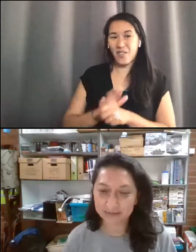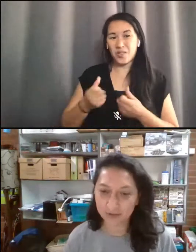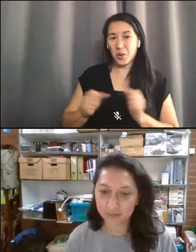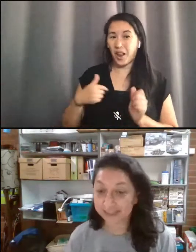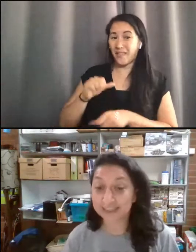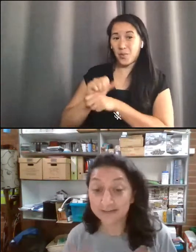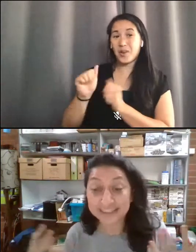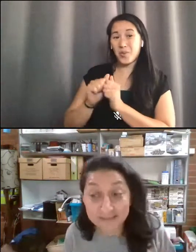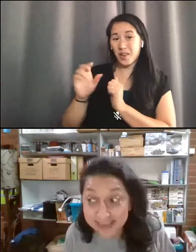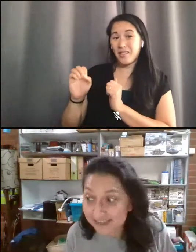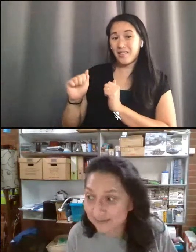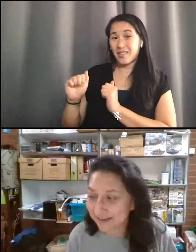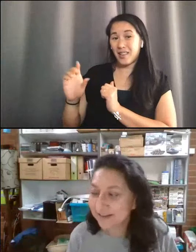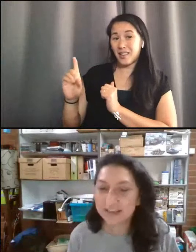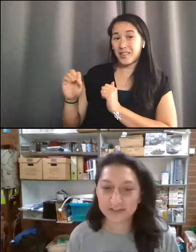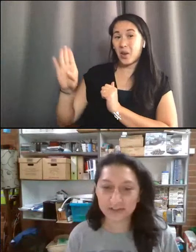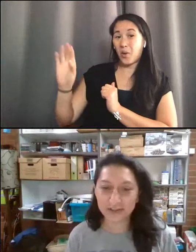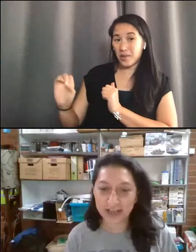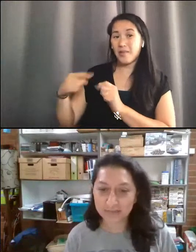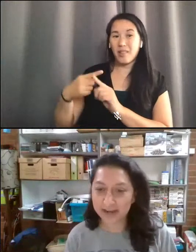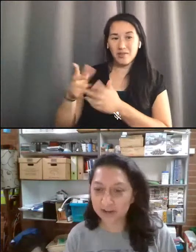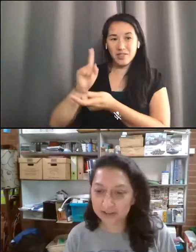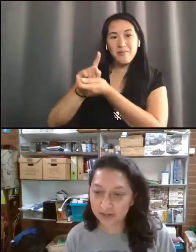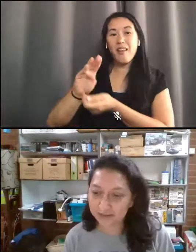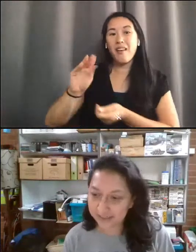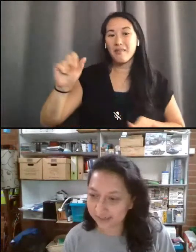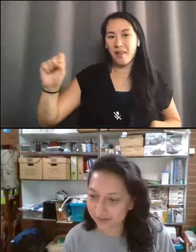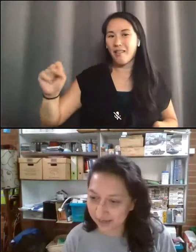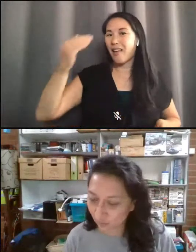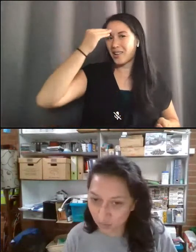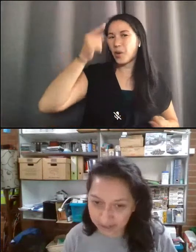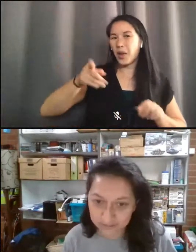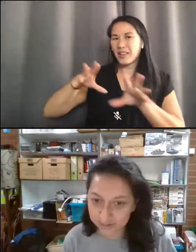of your products and obviously met as well so i know that you have to leave at what you've got